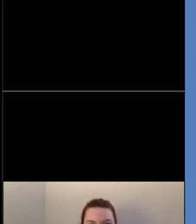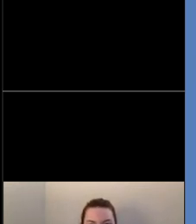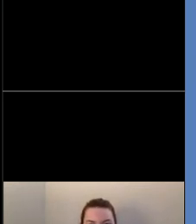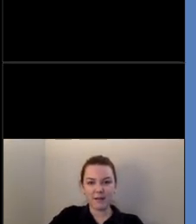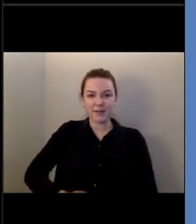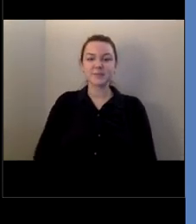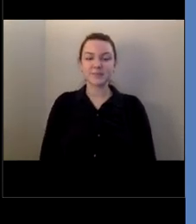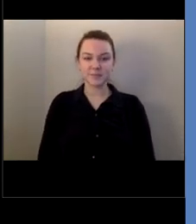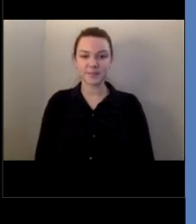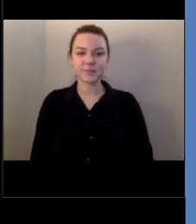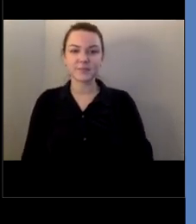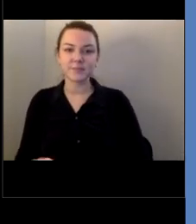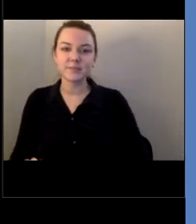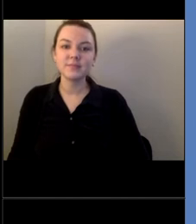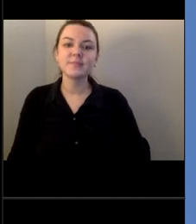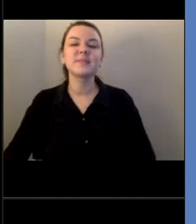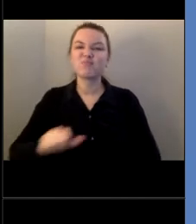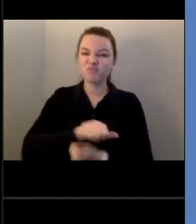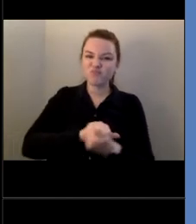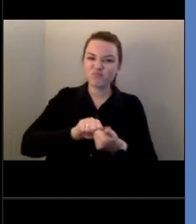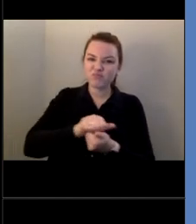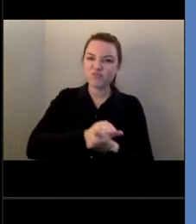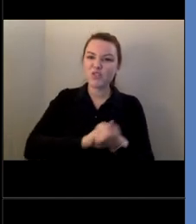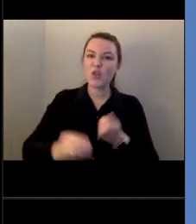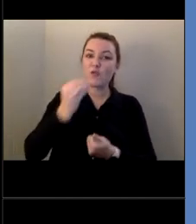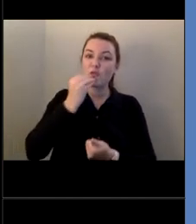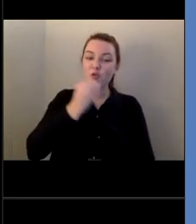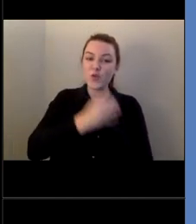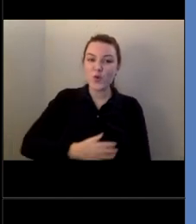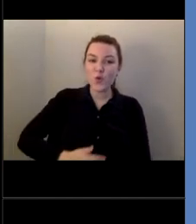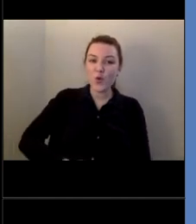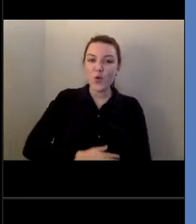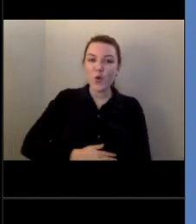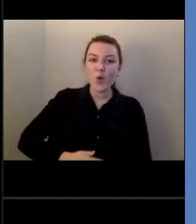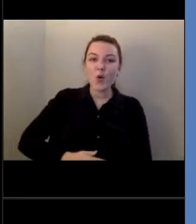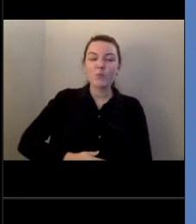After that food is digested in the stomach, waste products are created.